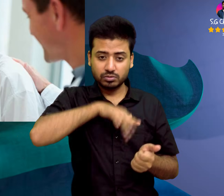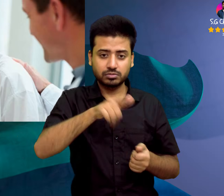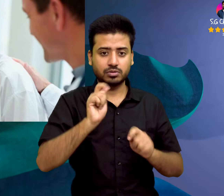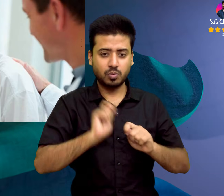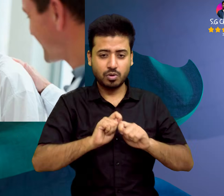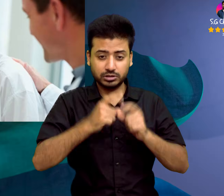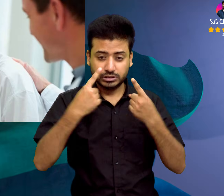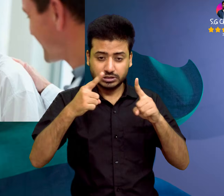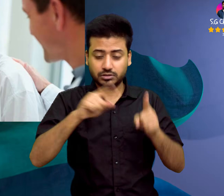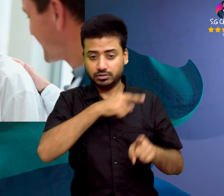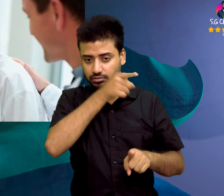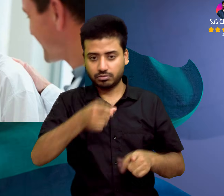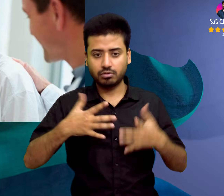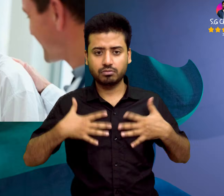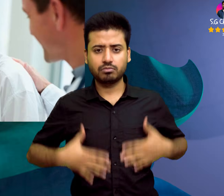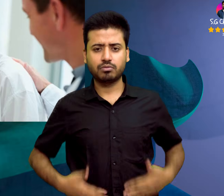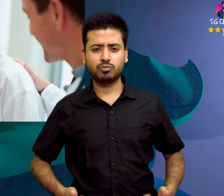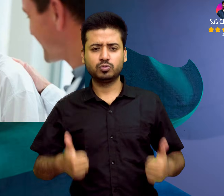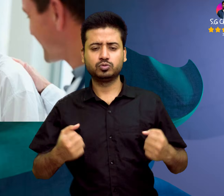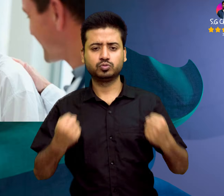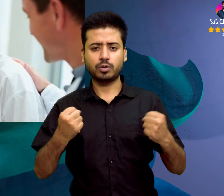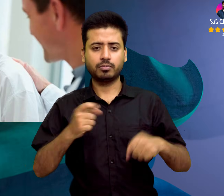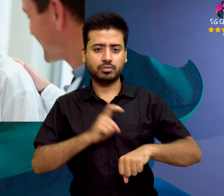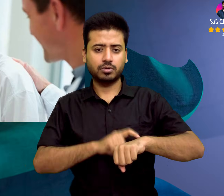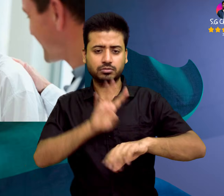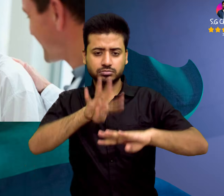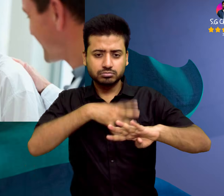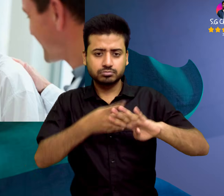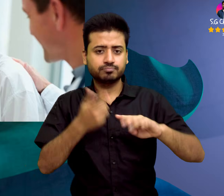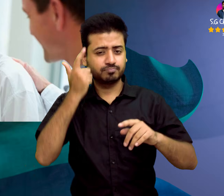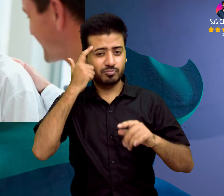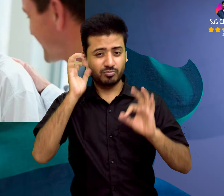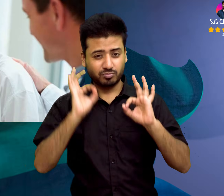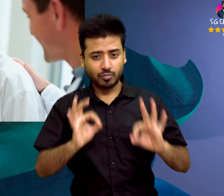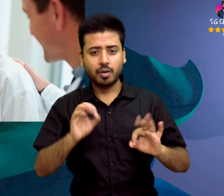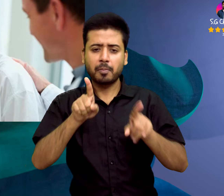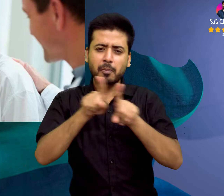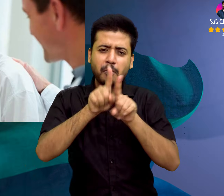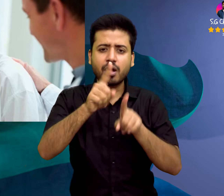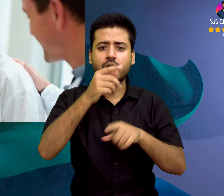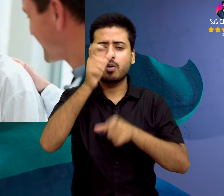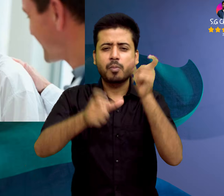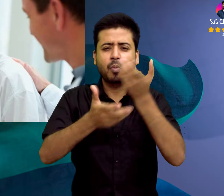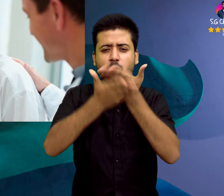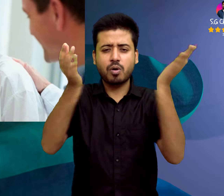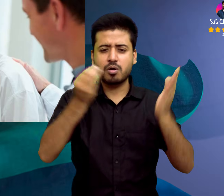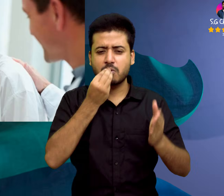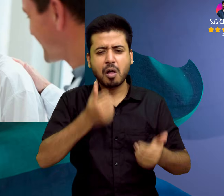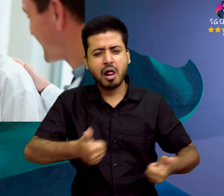daily meal rules. Chronic is the study of how the timing of food intake interacts with our circadian